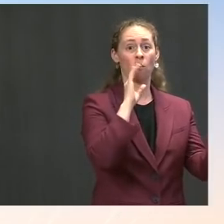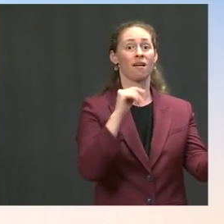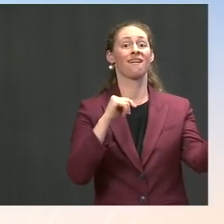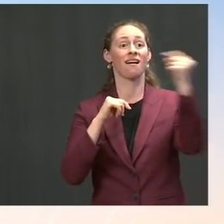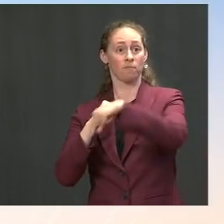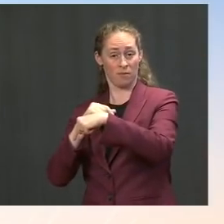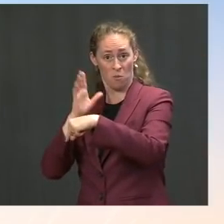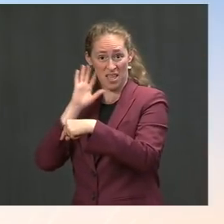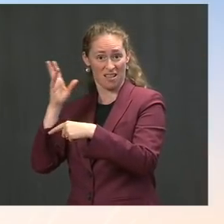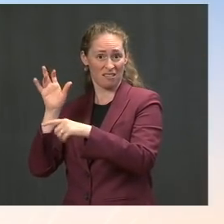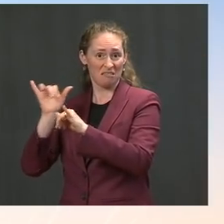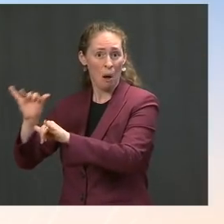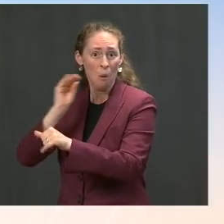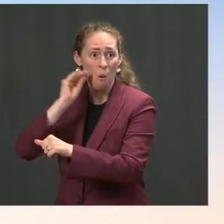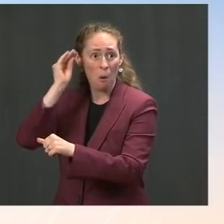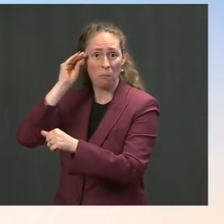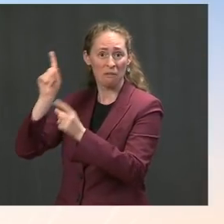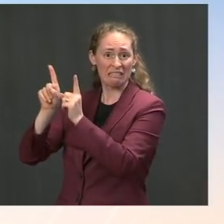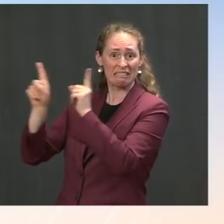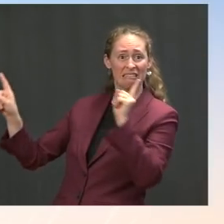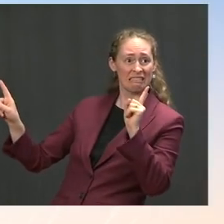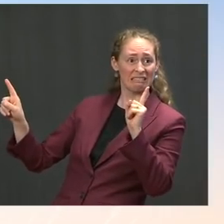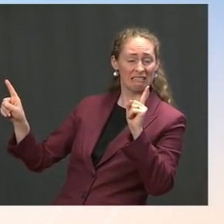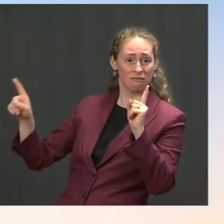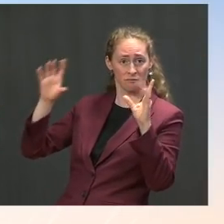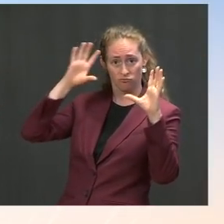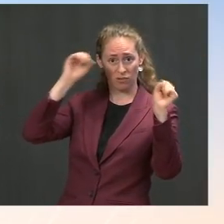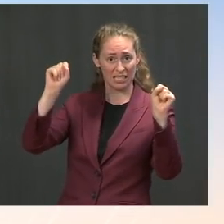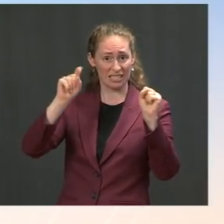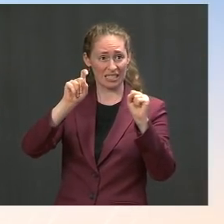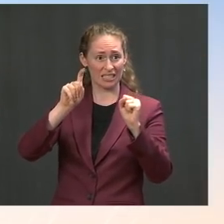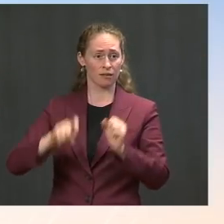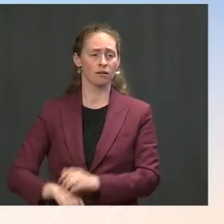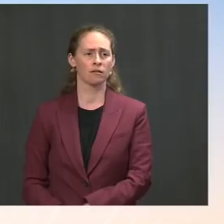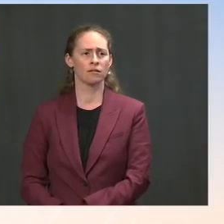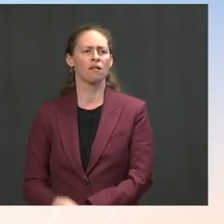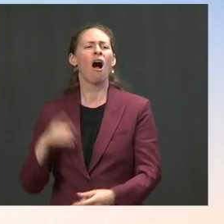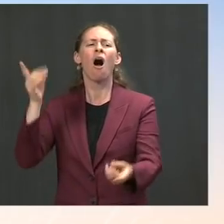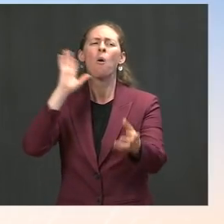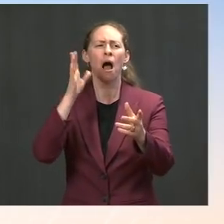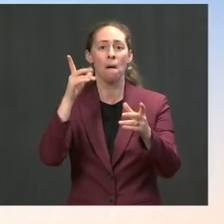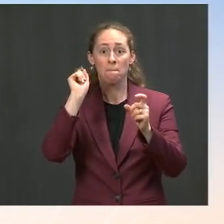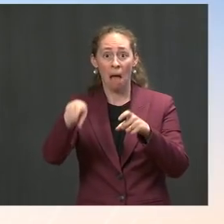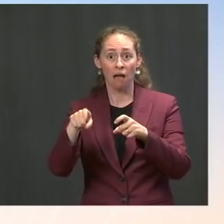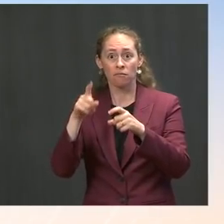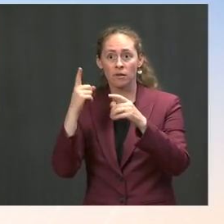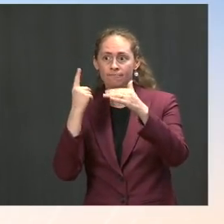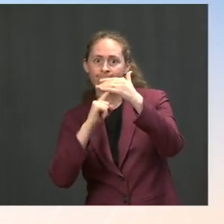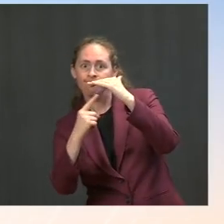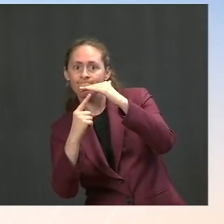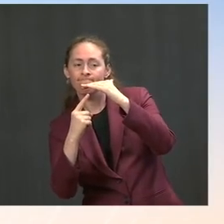I don't believe that's part of the protocols. All right, let's go -- let's see -- to the middle here. I'm just jumping around today because, you know,